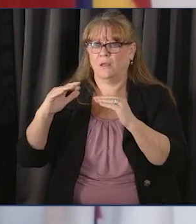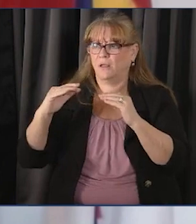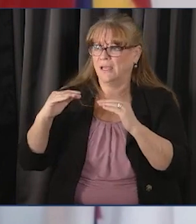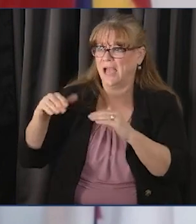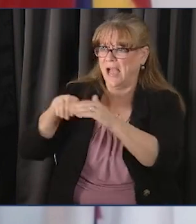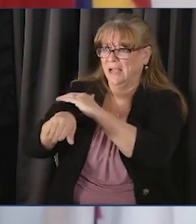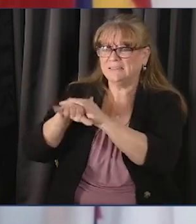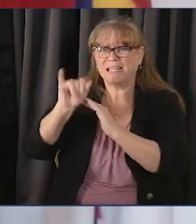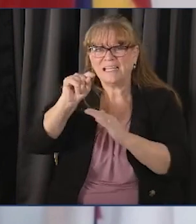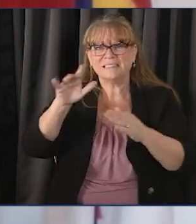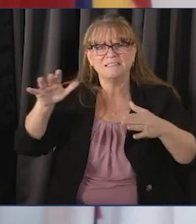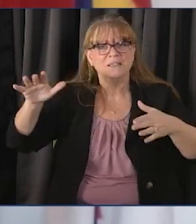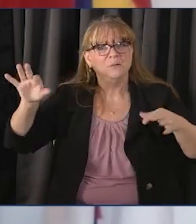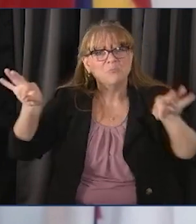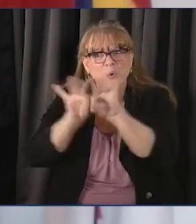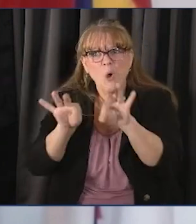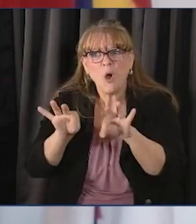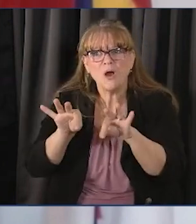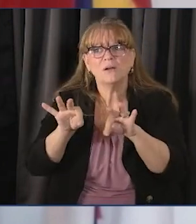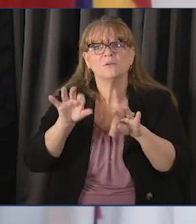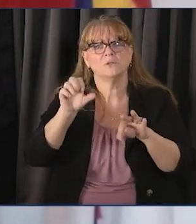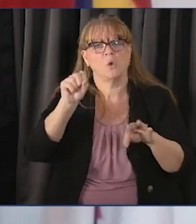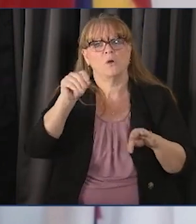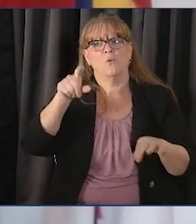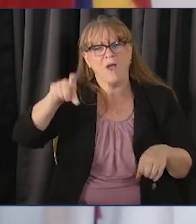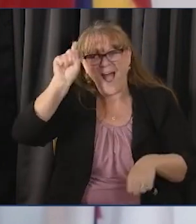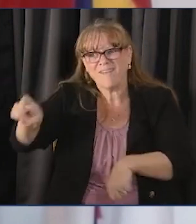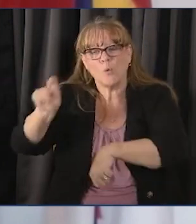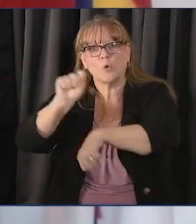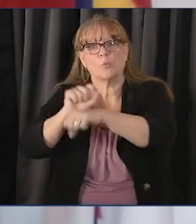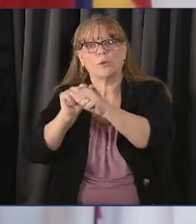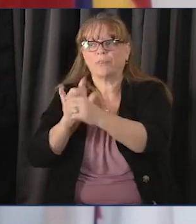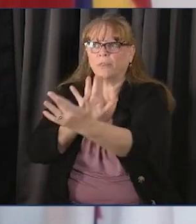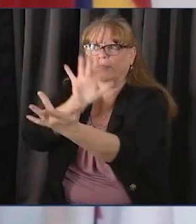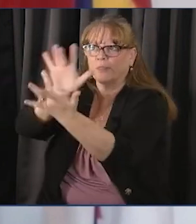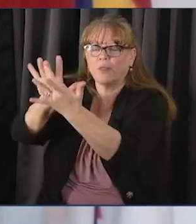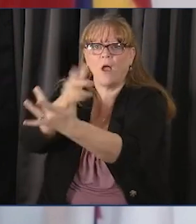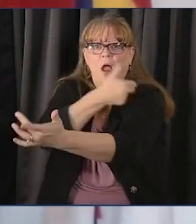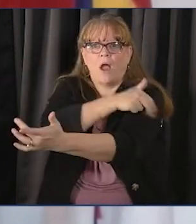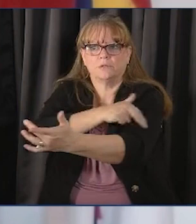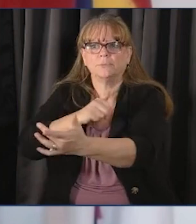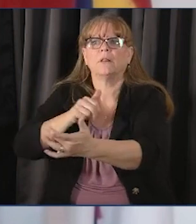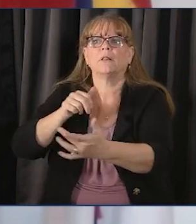uh the uc house and the centers of the world we've engaged uh the community health centers